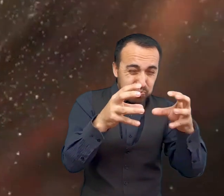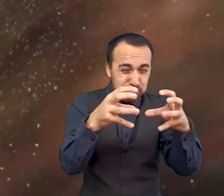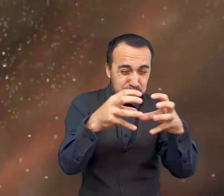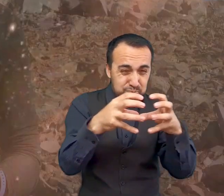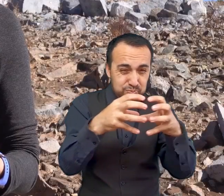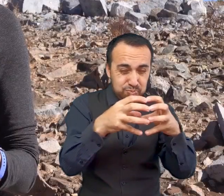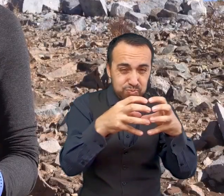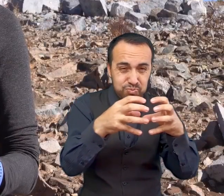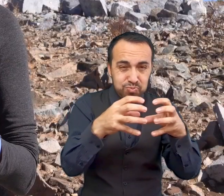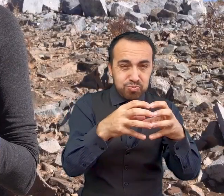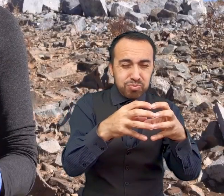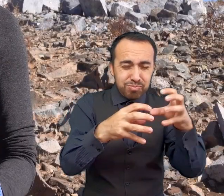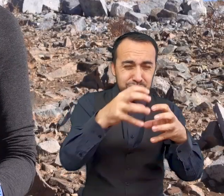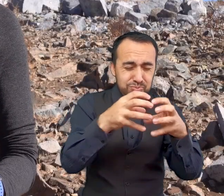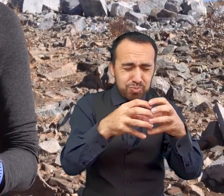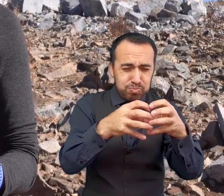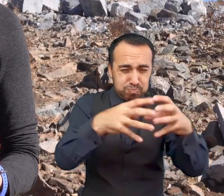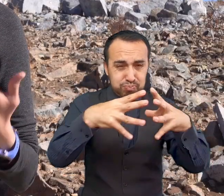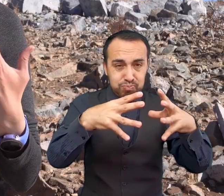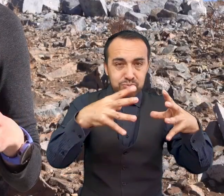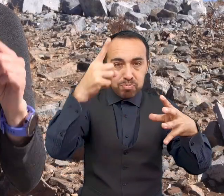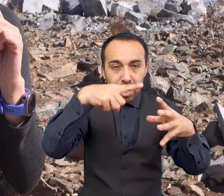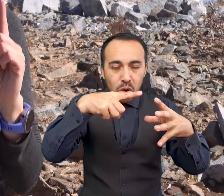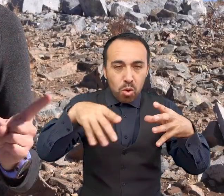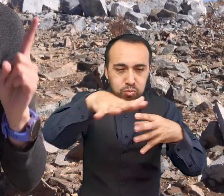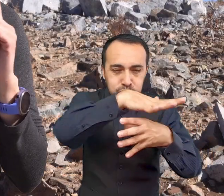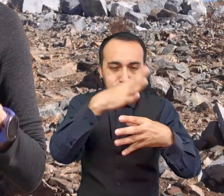Stellar evolution is important because it is responsible for the production of most